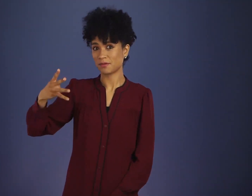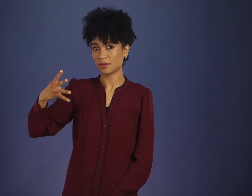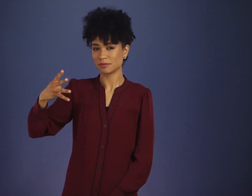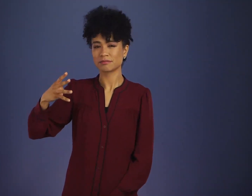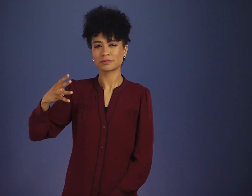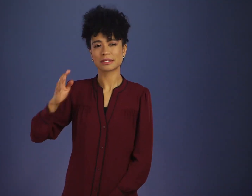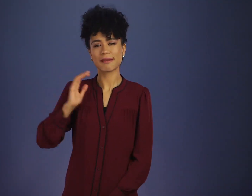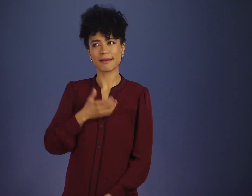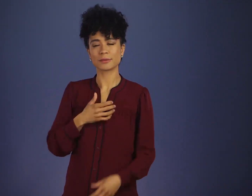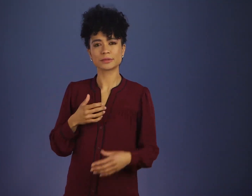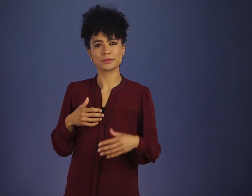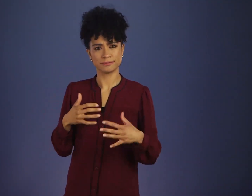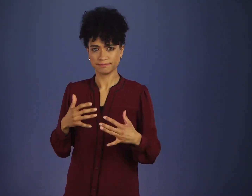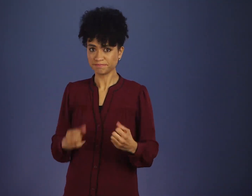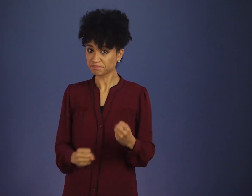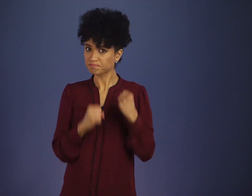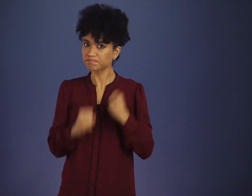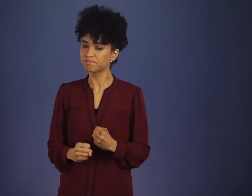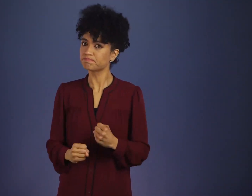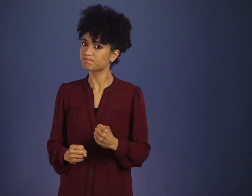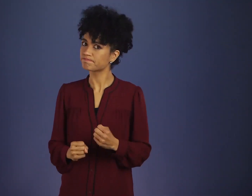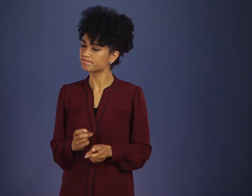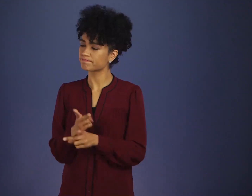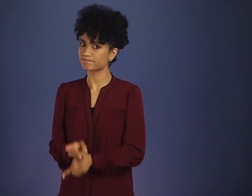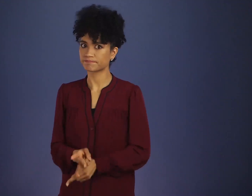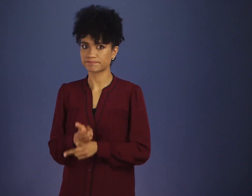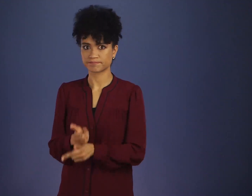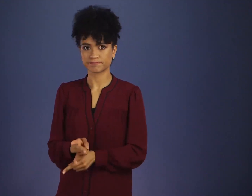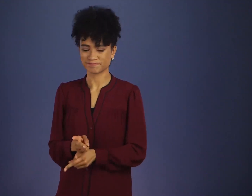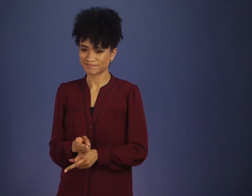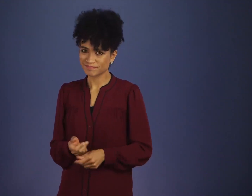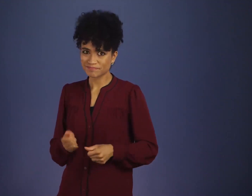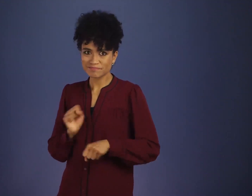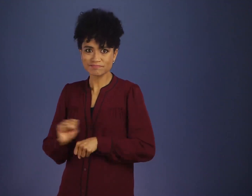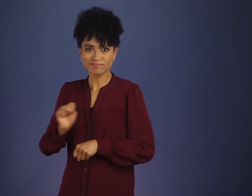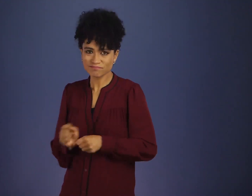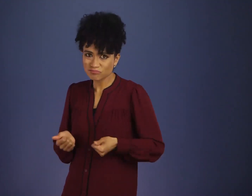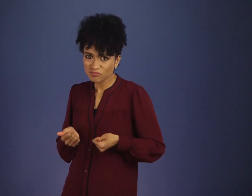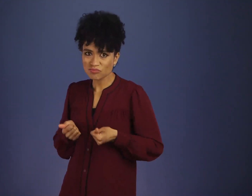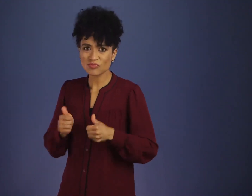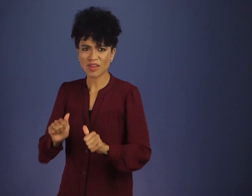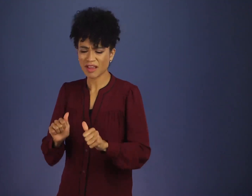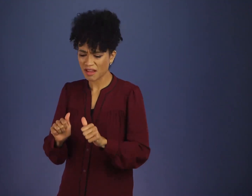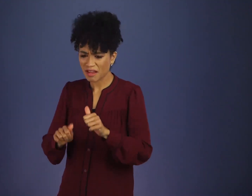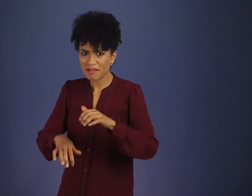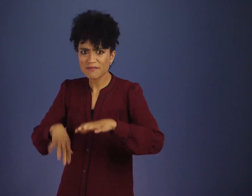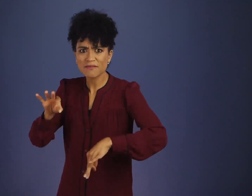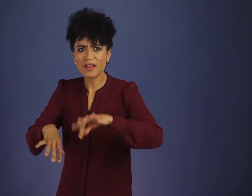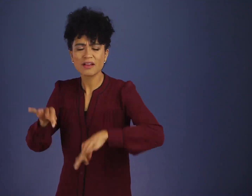Step Four is our vigorous and painstaking effort to discover what these liabilities in each of us